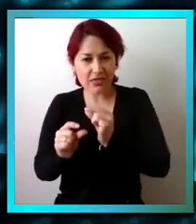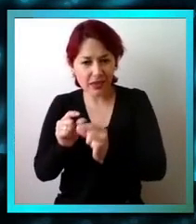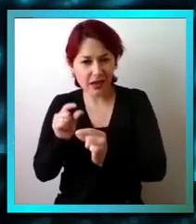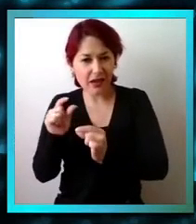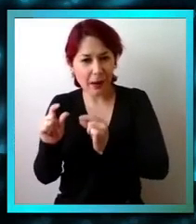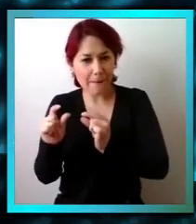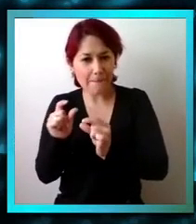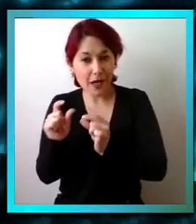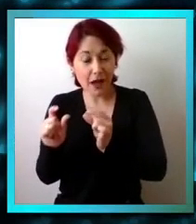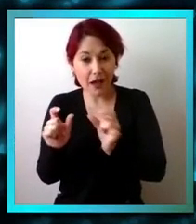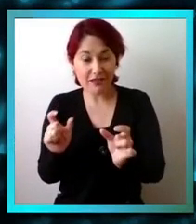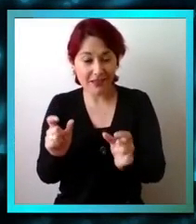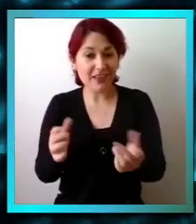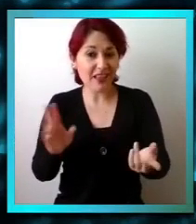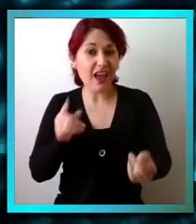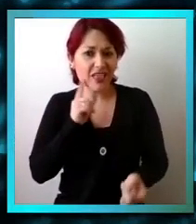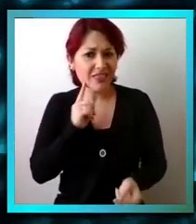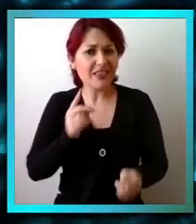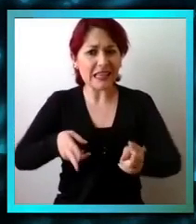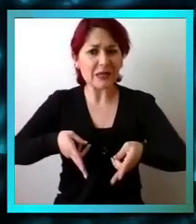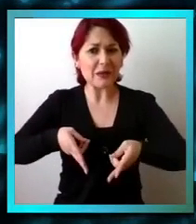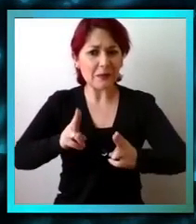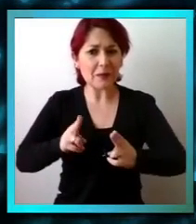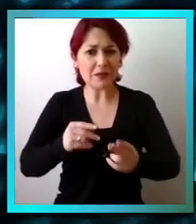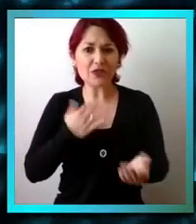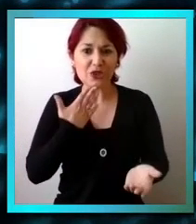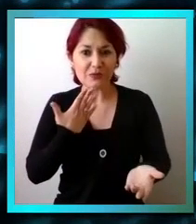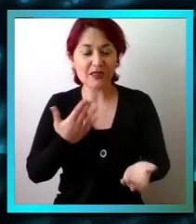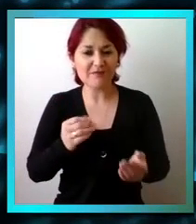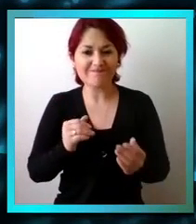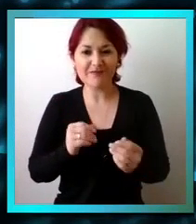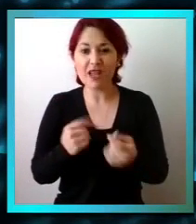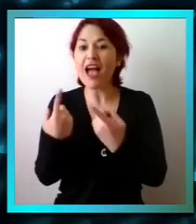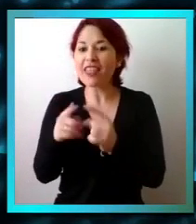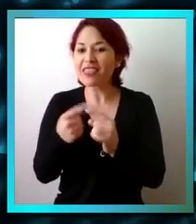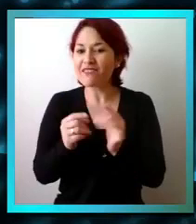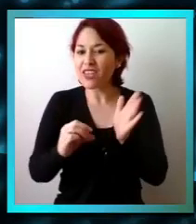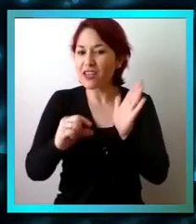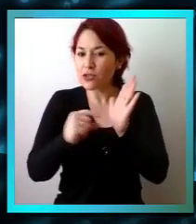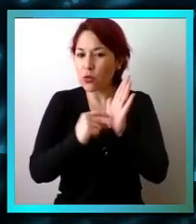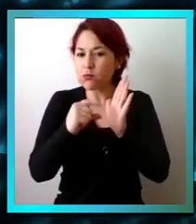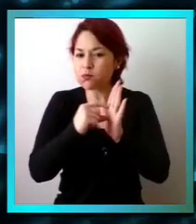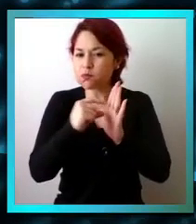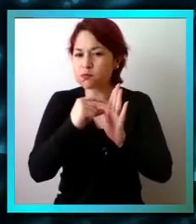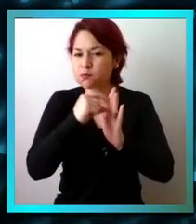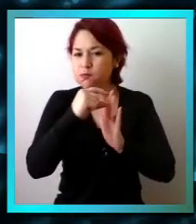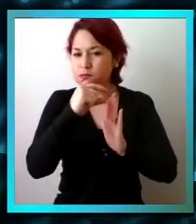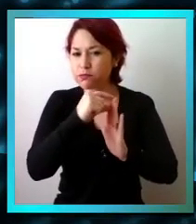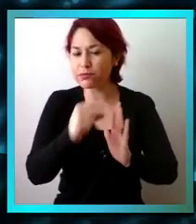system can do only the tasks which is designed for so if your calculator you can only calculate